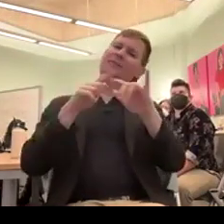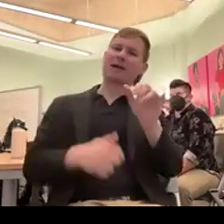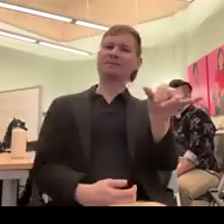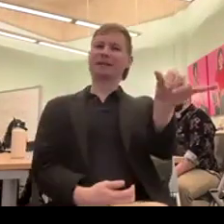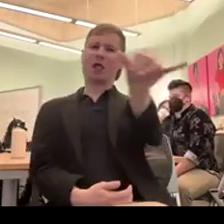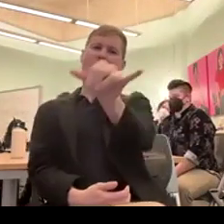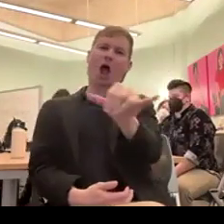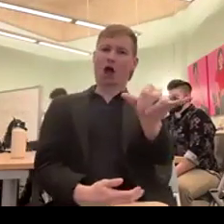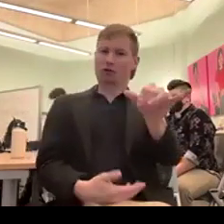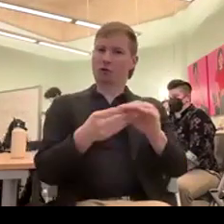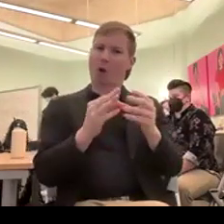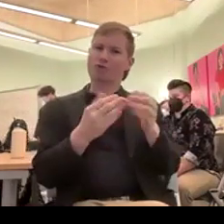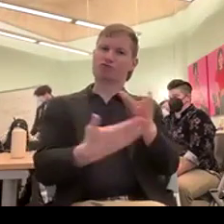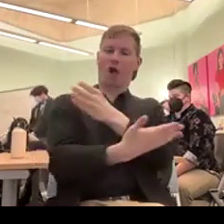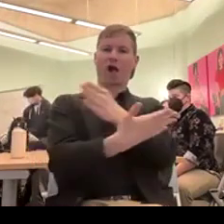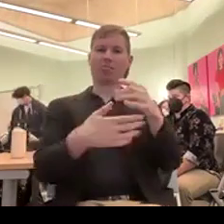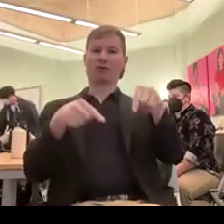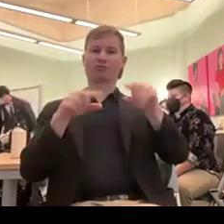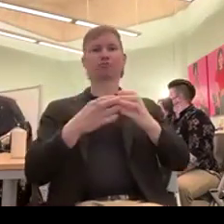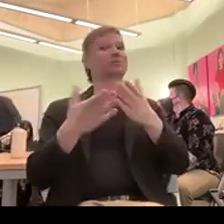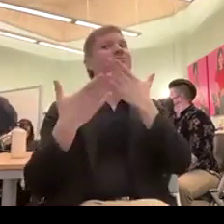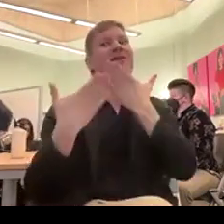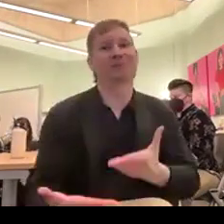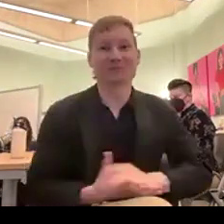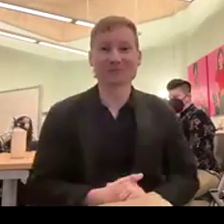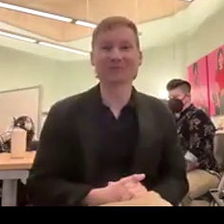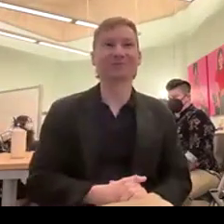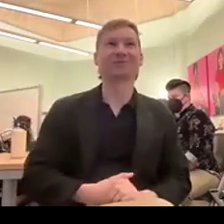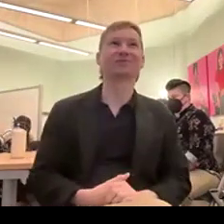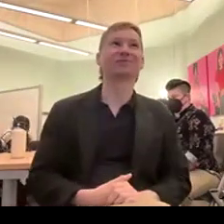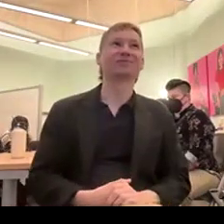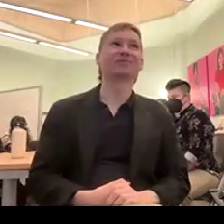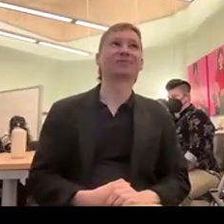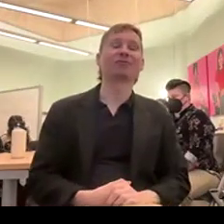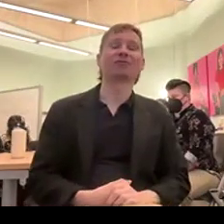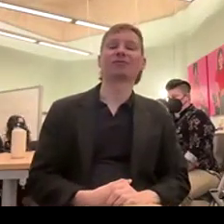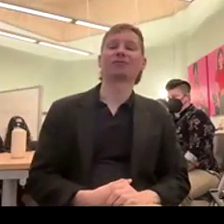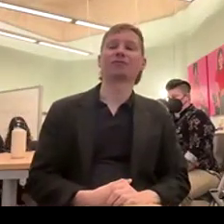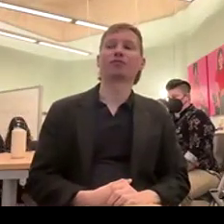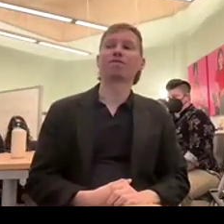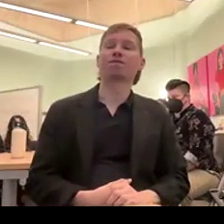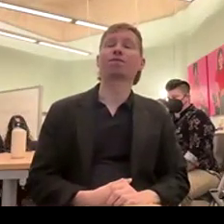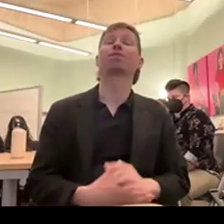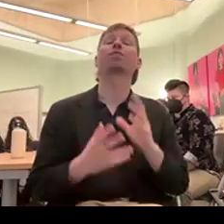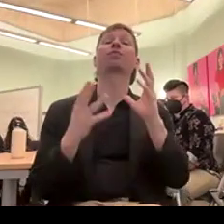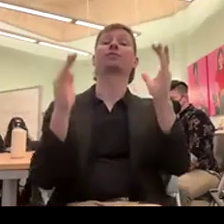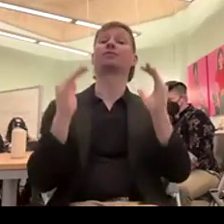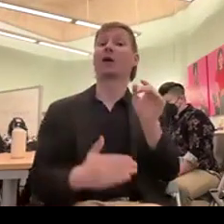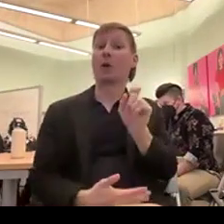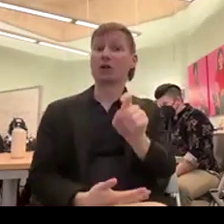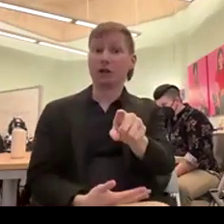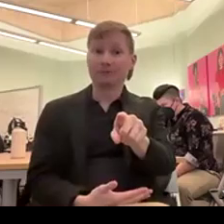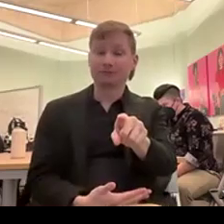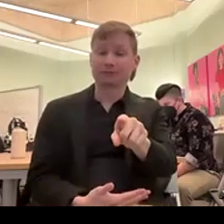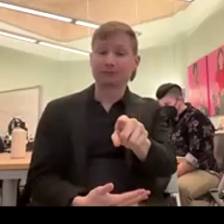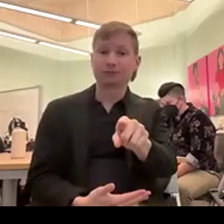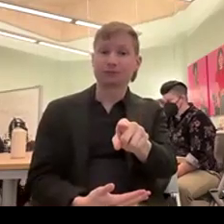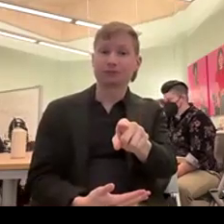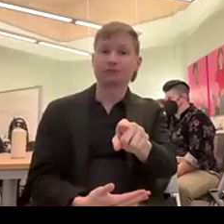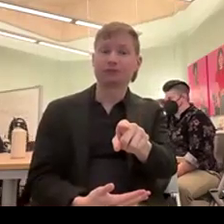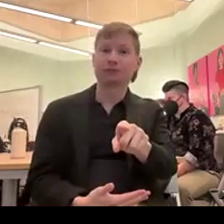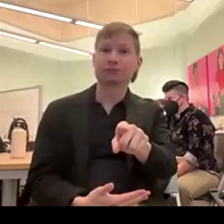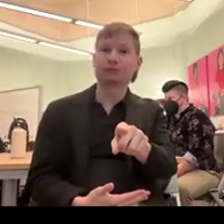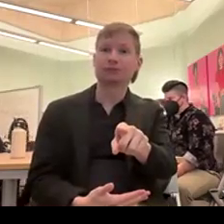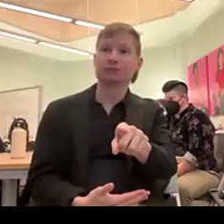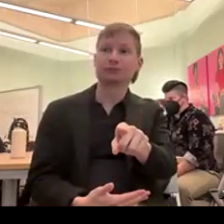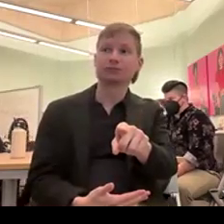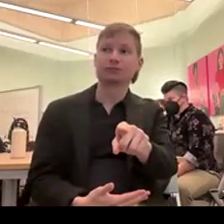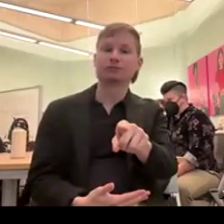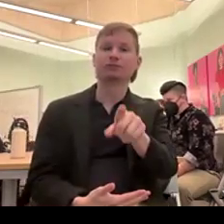some variation but also similarities across people. So thank you. And the next question